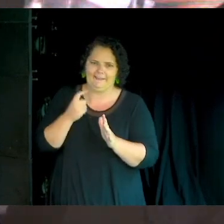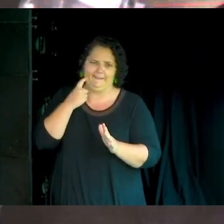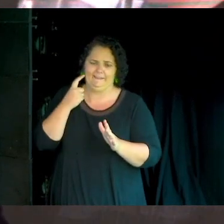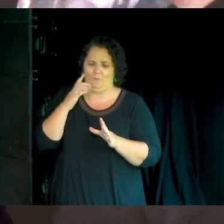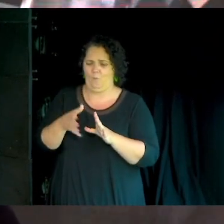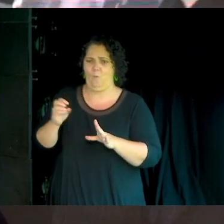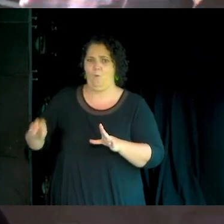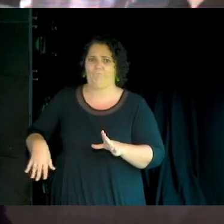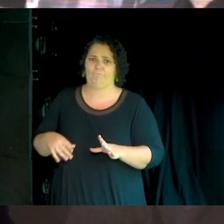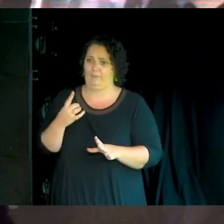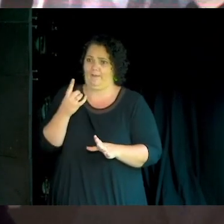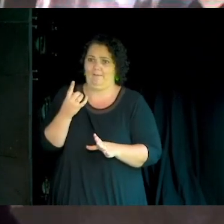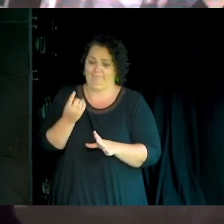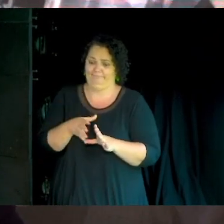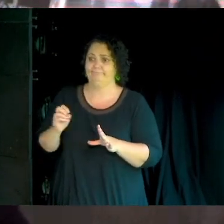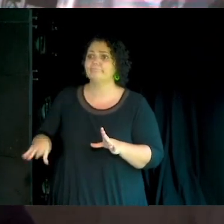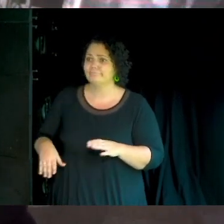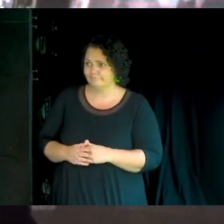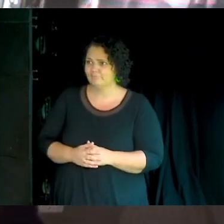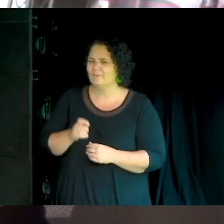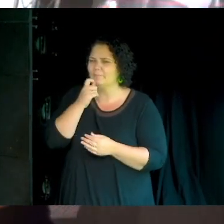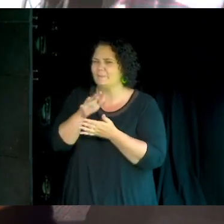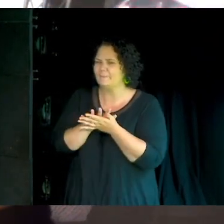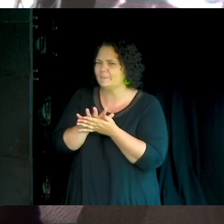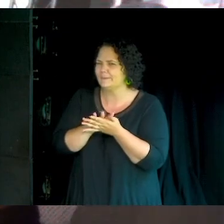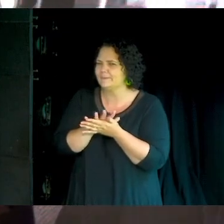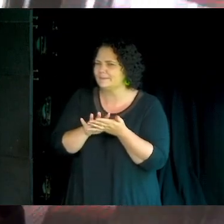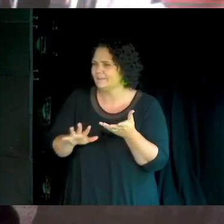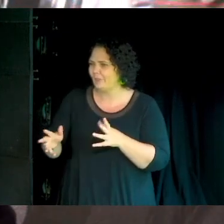so put that away so it's a bit messy at the moment in this as I said there are a lot of juices